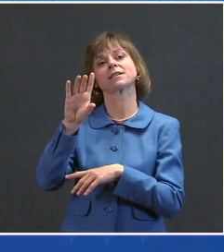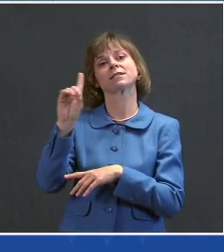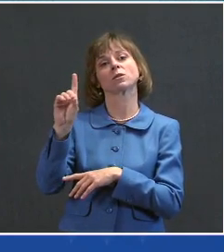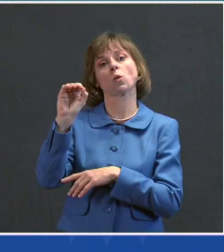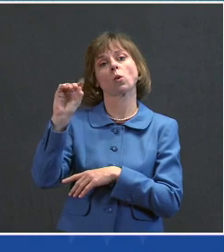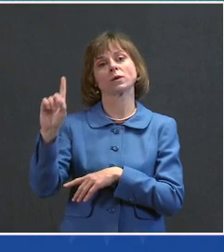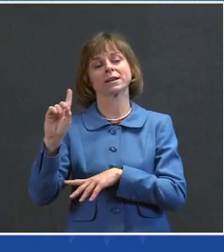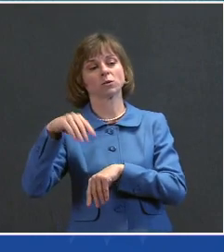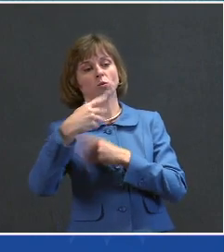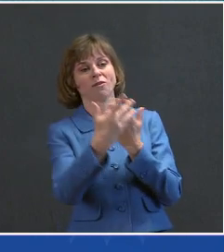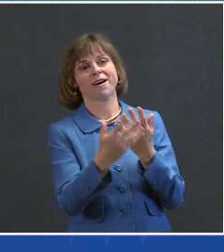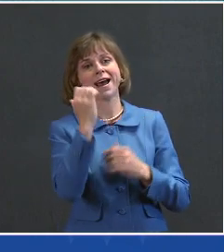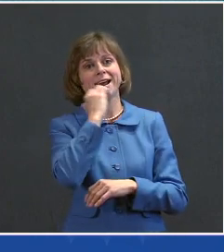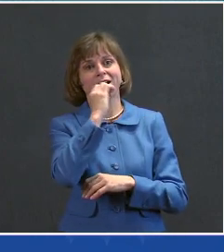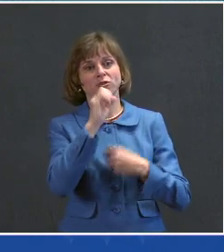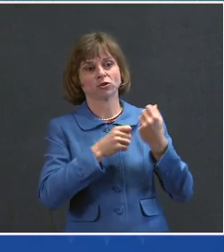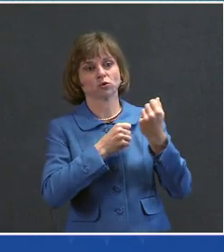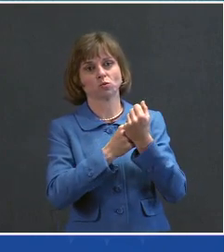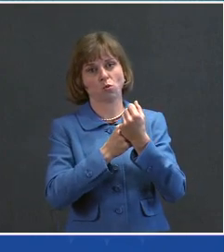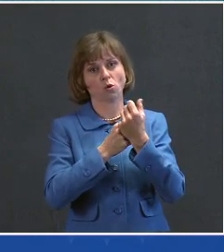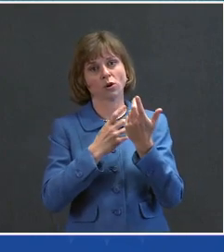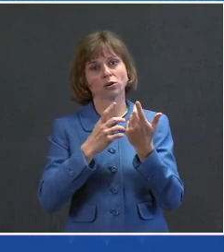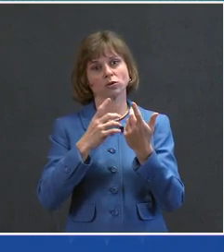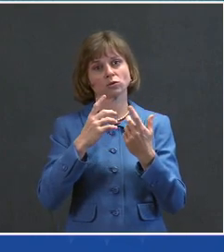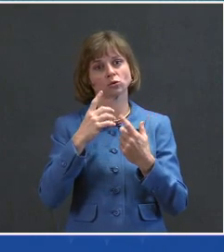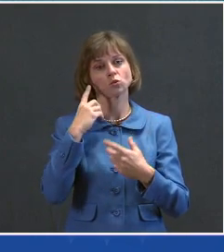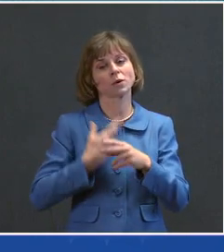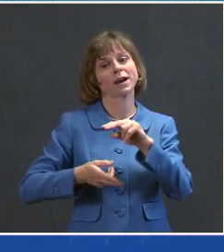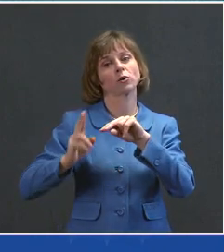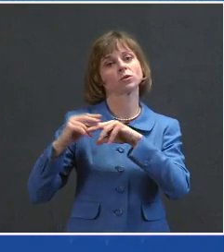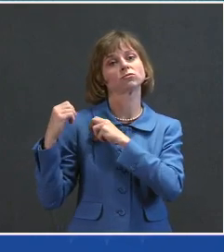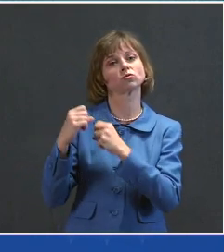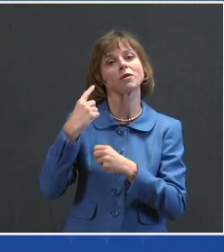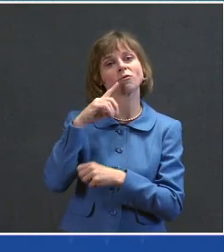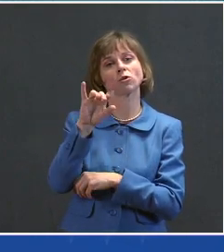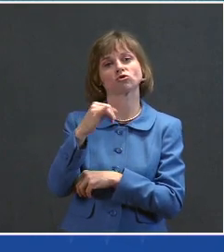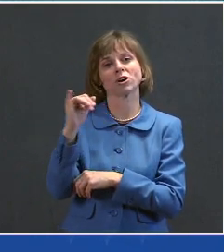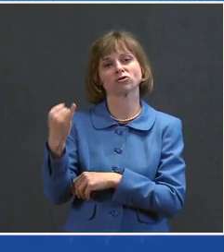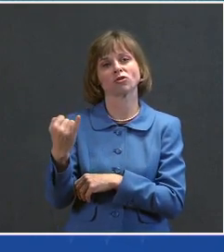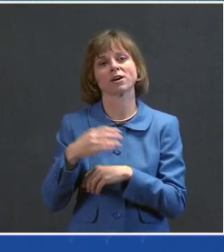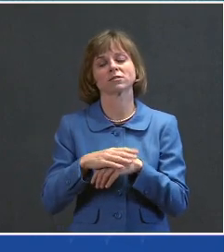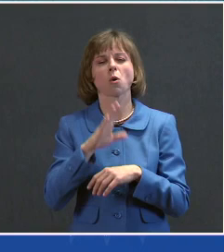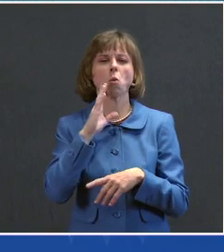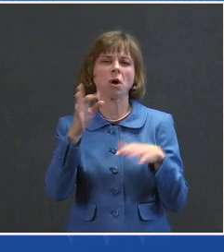to strengthen Johnson & Johnson's efforts. And, of course, he'll have more to say on that later this afternoon.